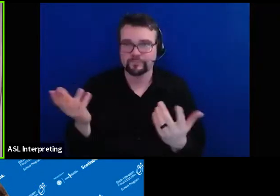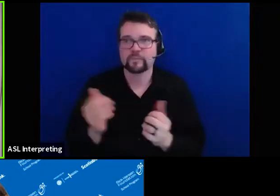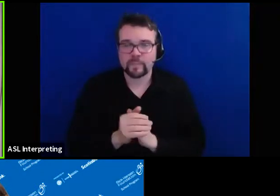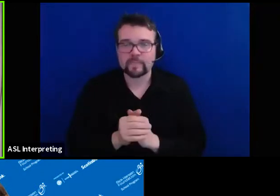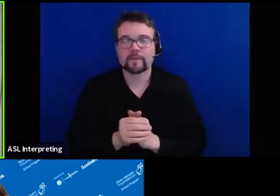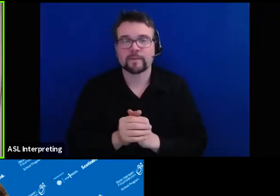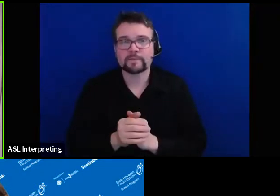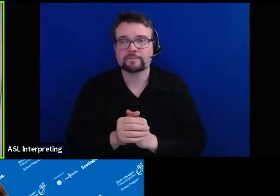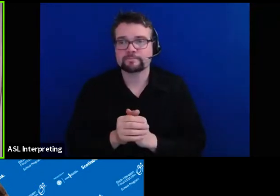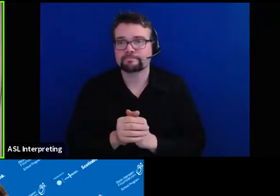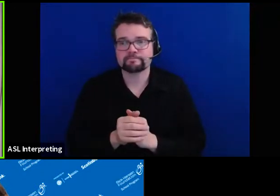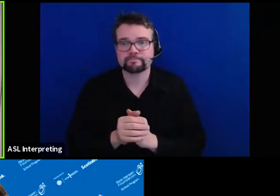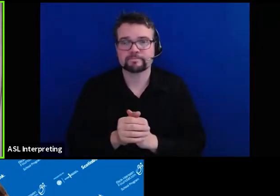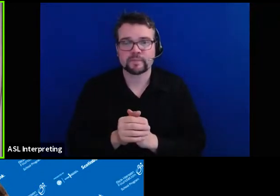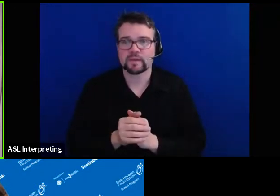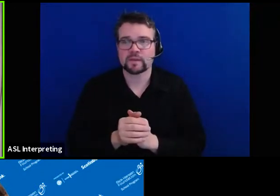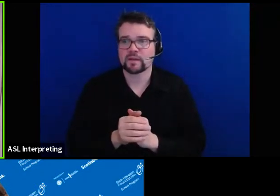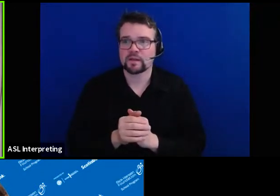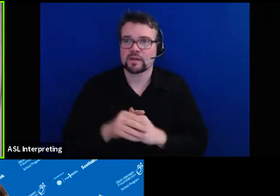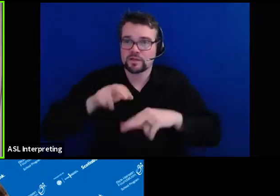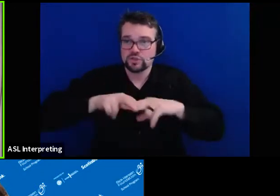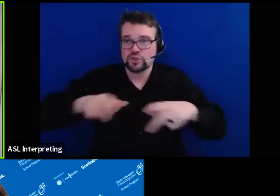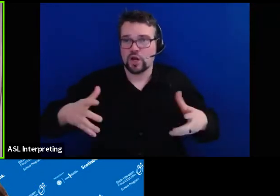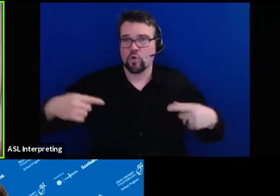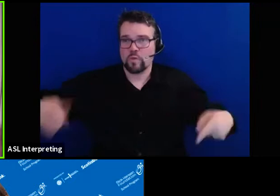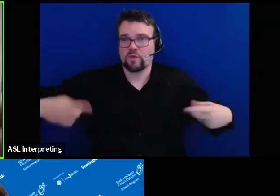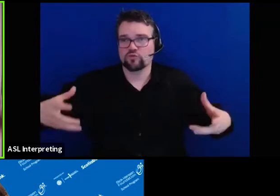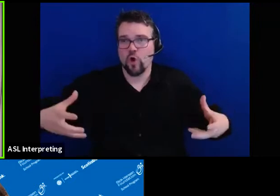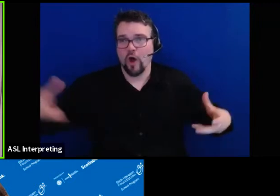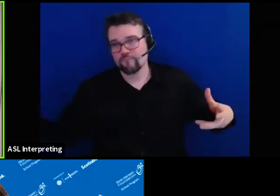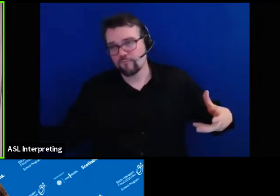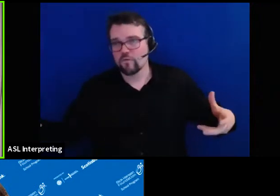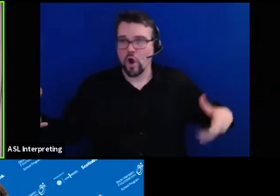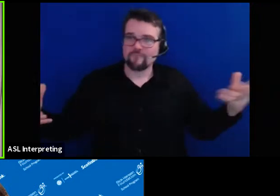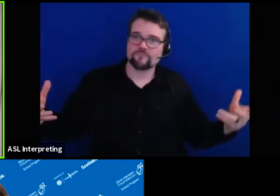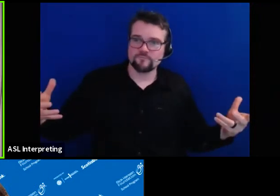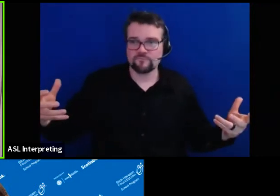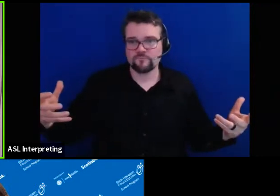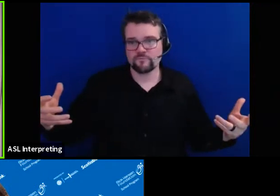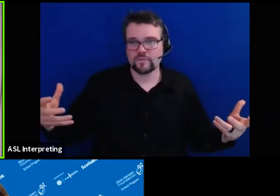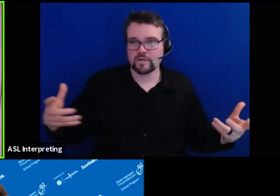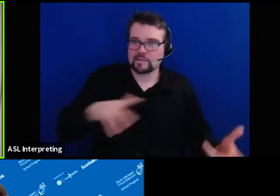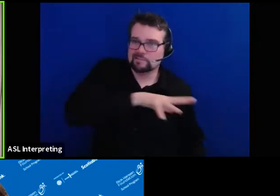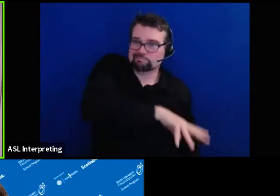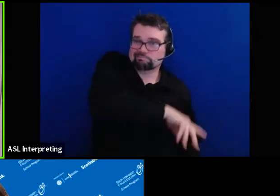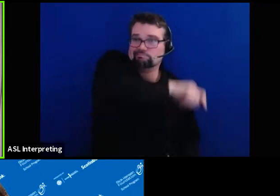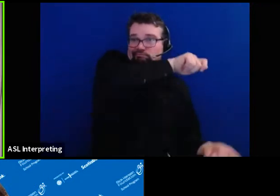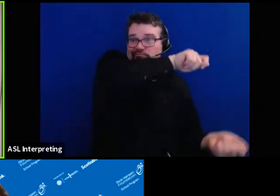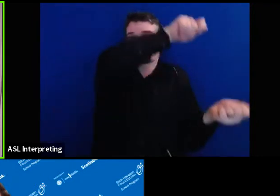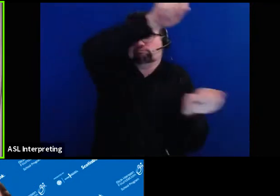WHEELS OFF MY CHAIR. AND YOU HAVE TO LIKE LIFT IT UP OVERTOP OF YOU AND PUT IT ON THE SEAT OVER YOU.